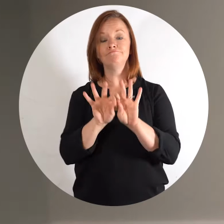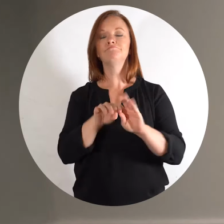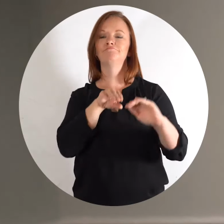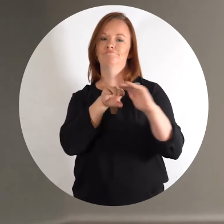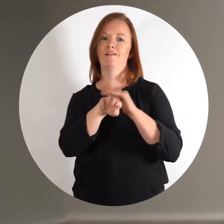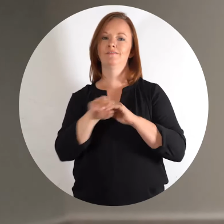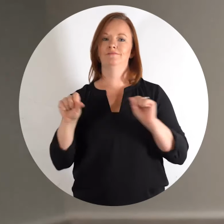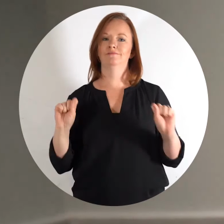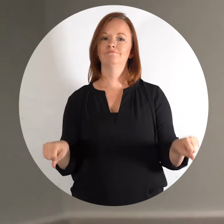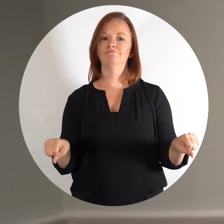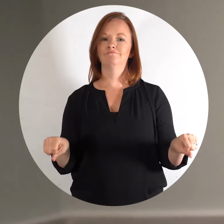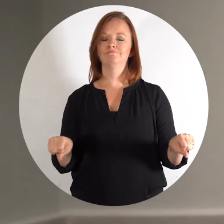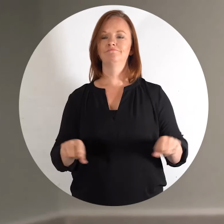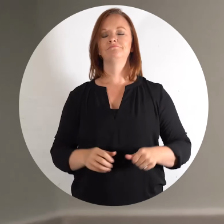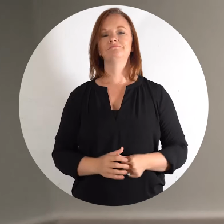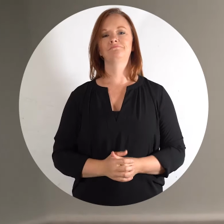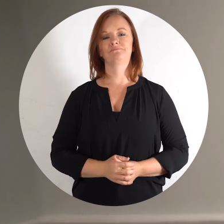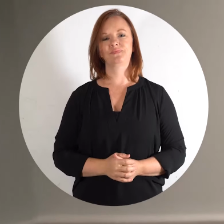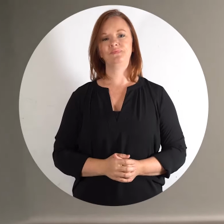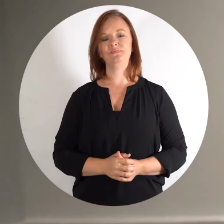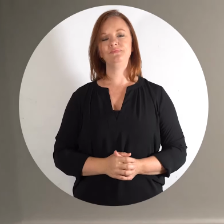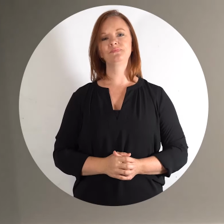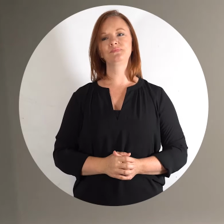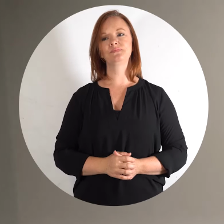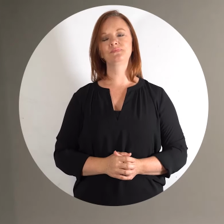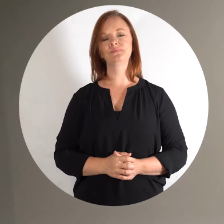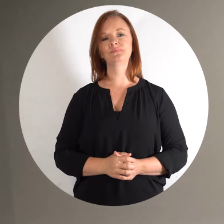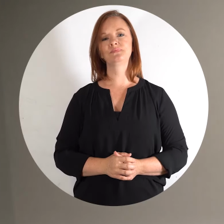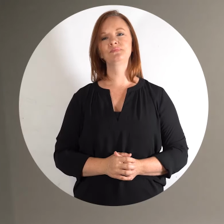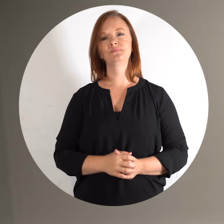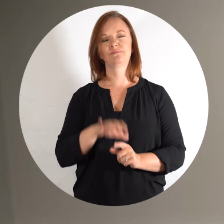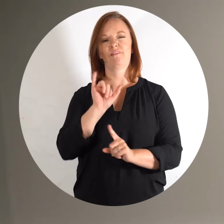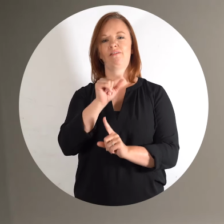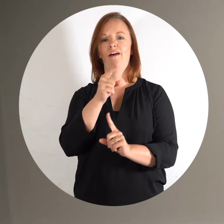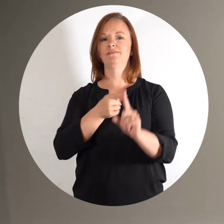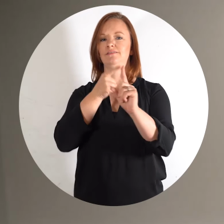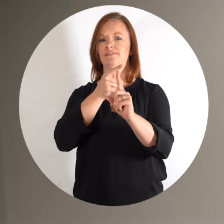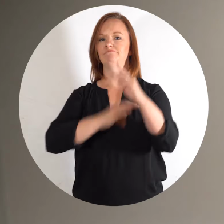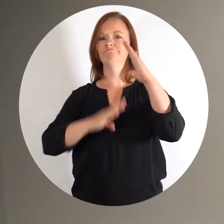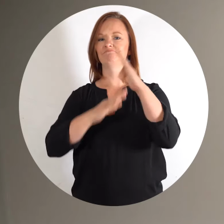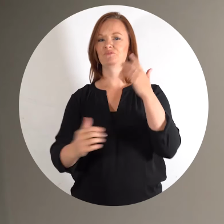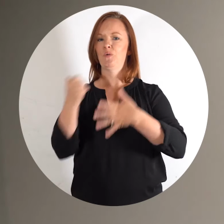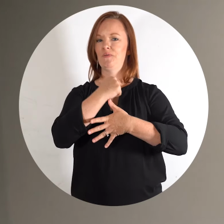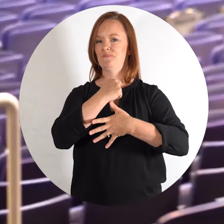Most importantly is it is accessible and that's the highest priority.